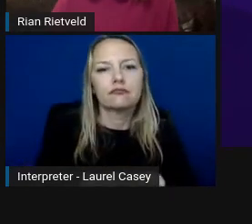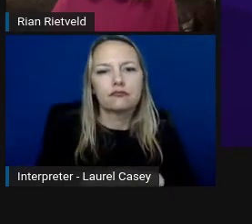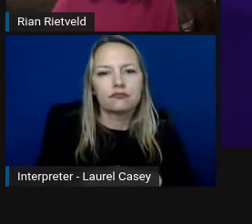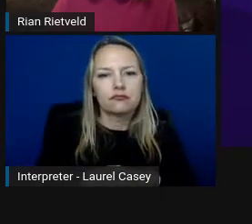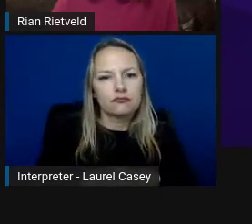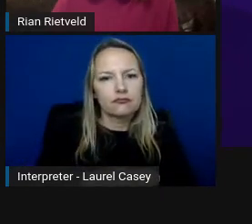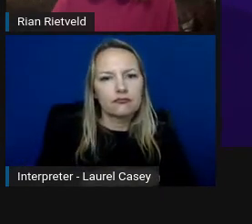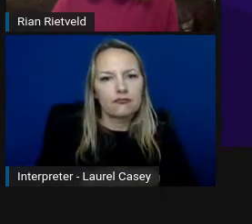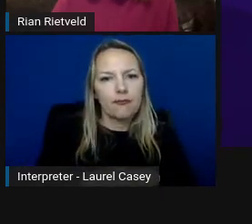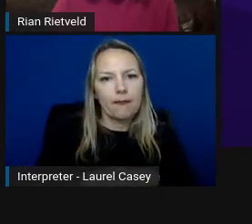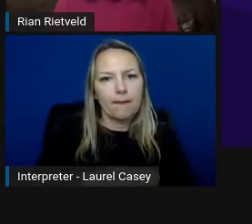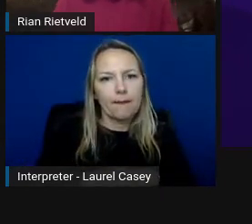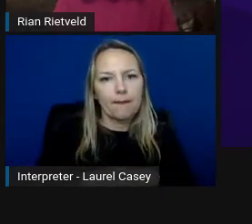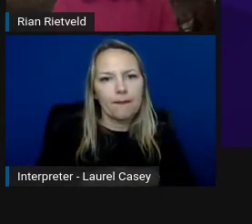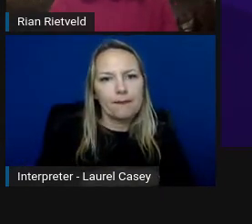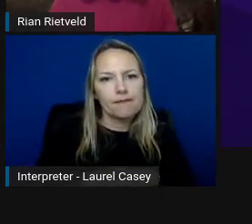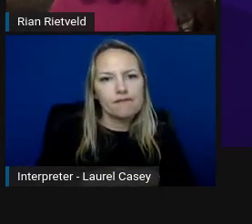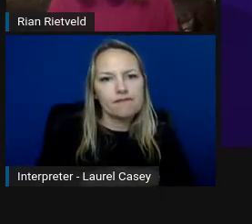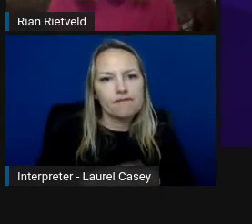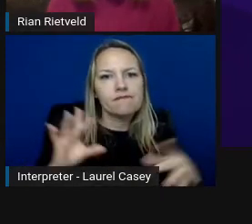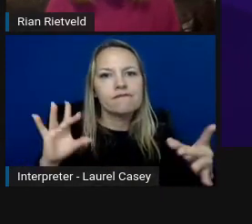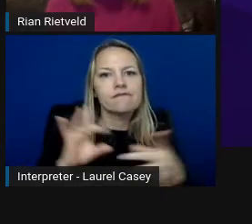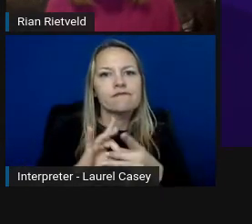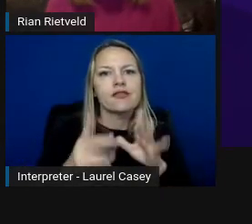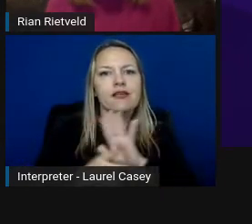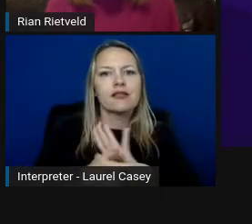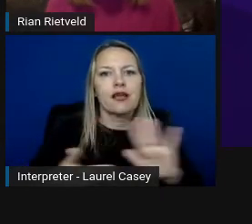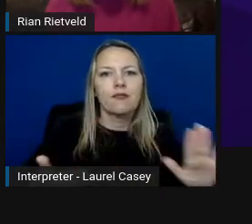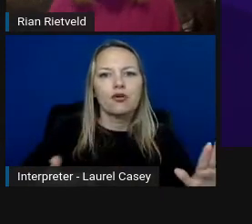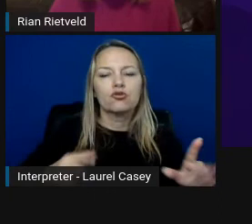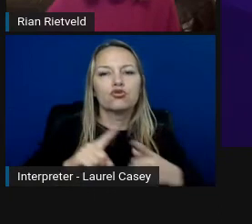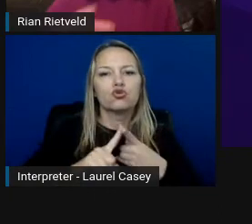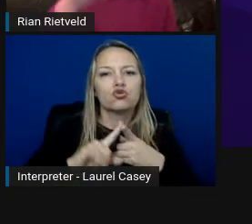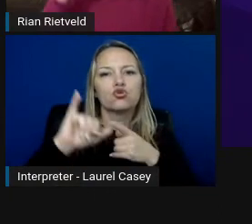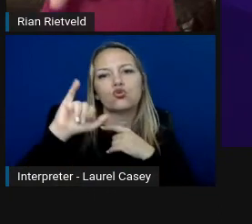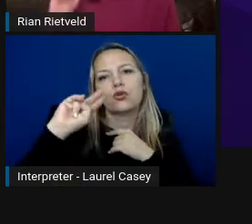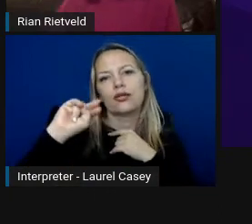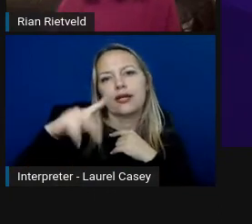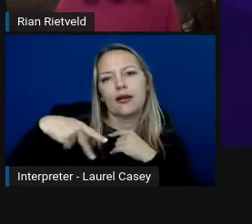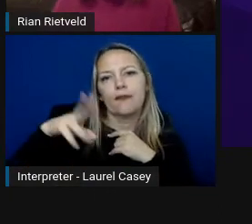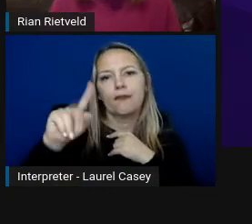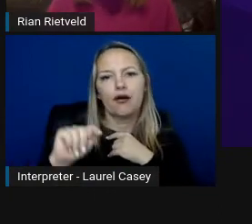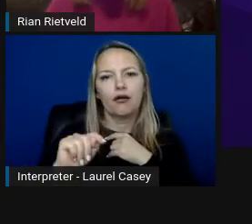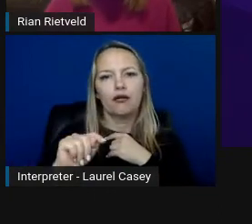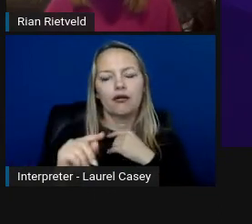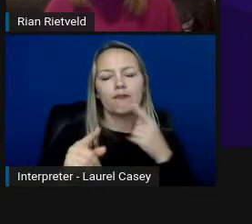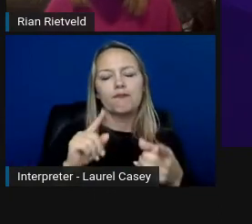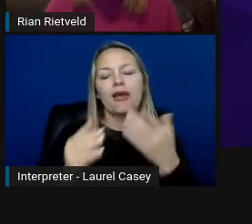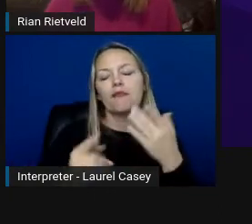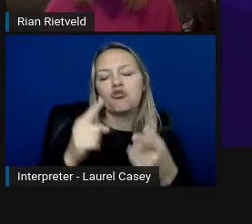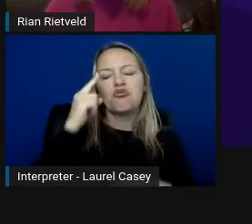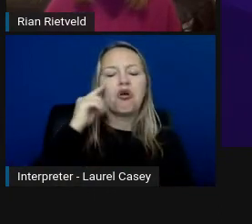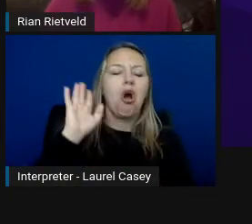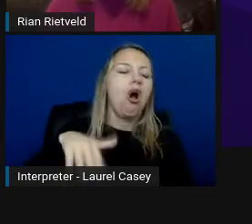Then connect the label to an input. Maybe you say, "Oh, I know that," but I can name you